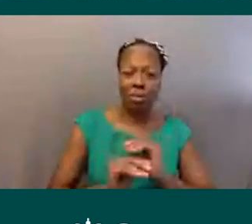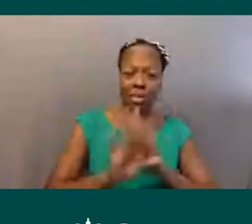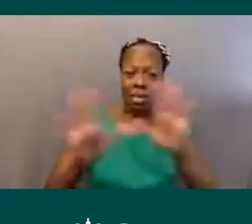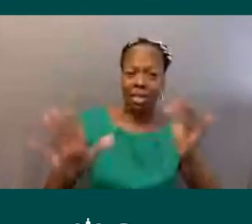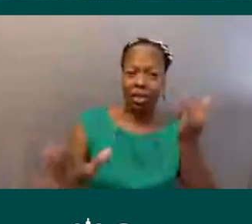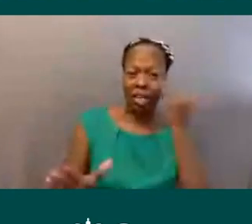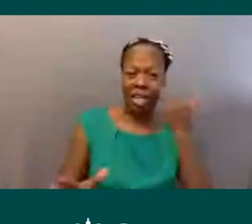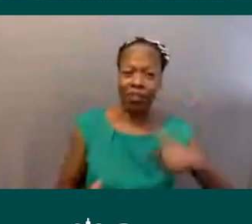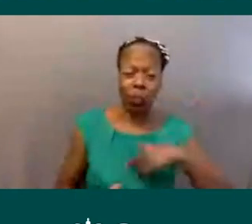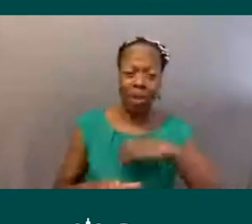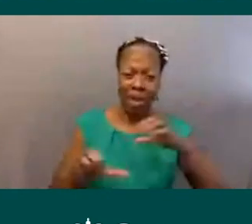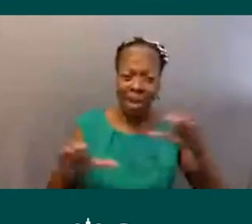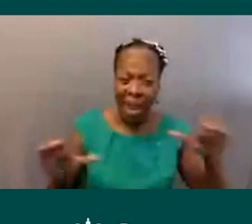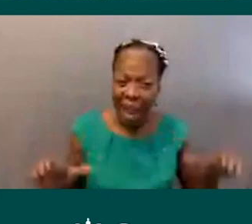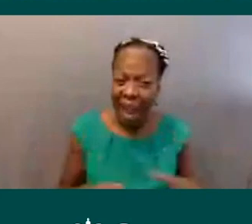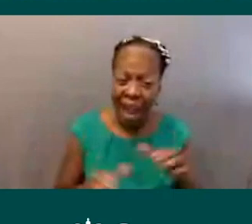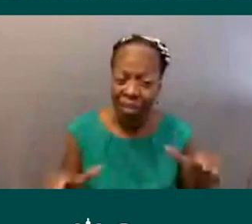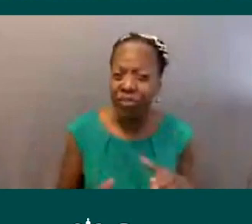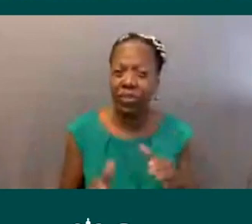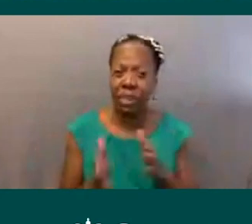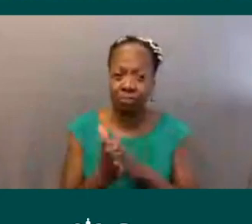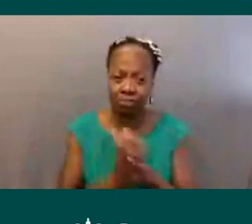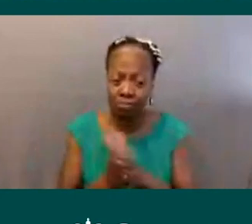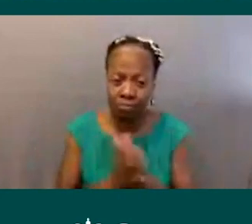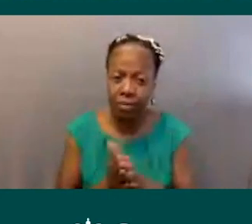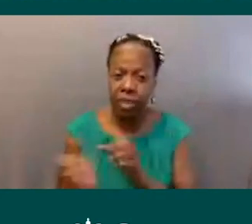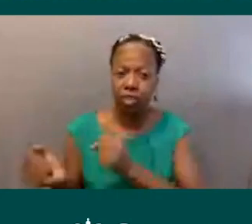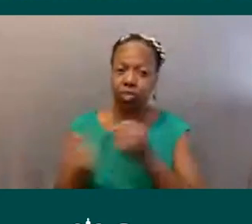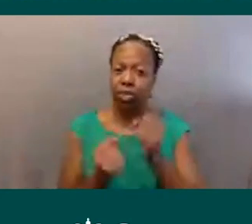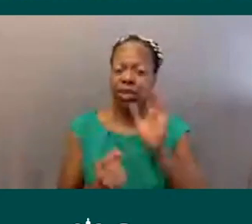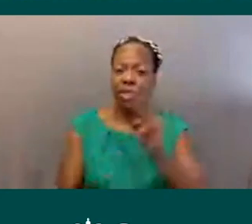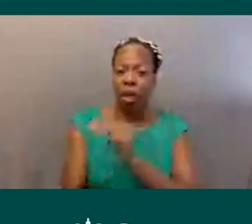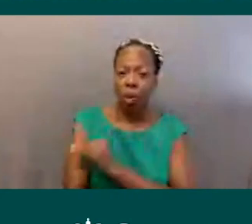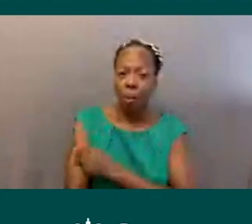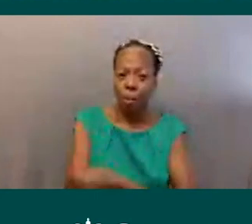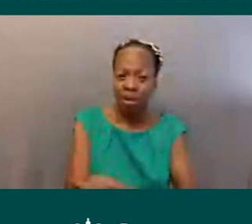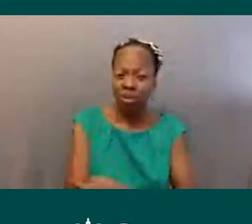weight conditioning will strengthen not just the spastic involved muscles,